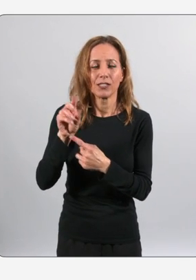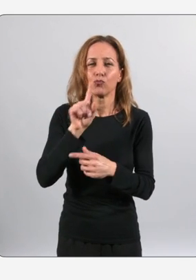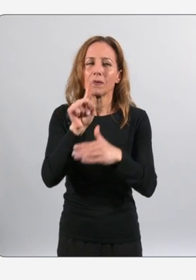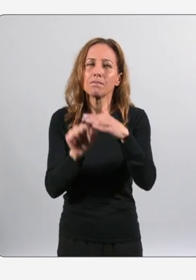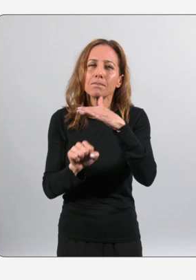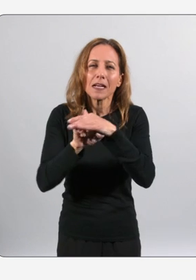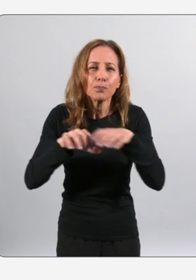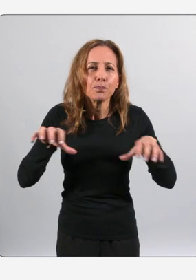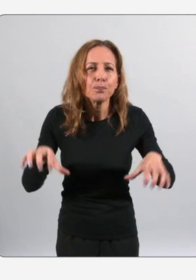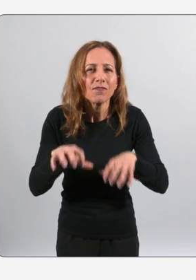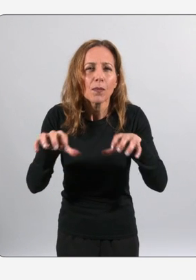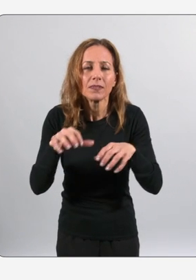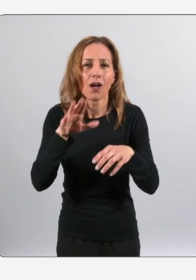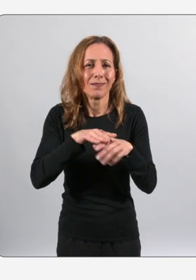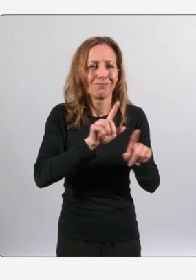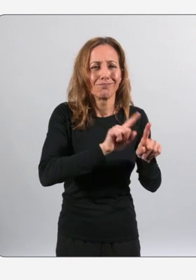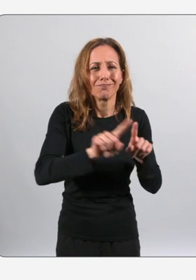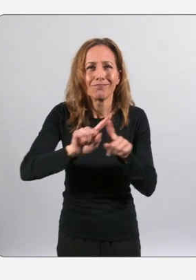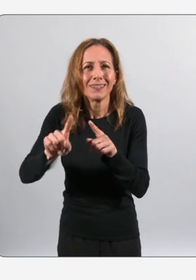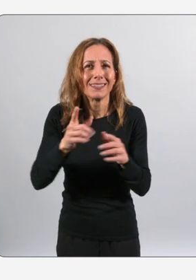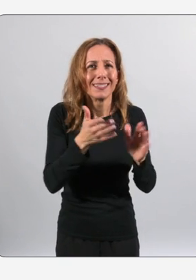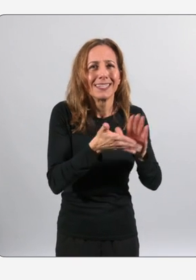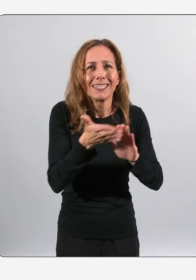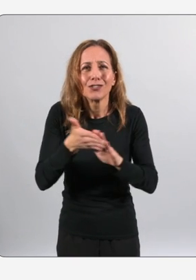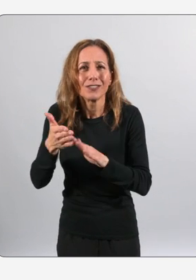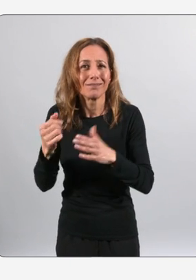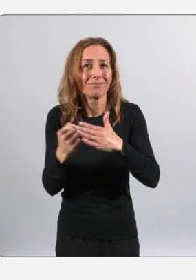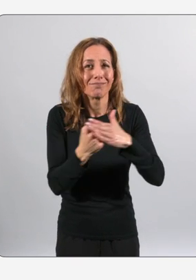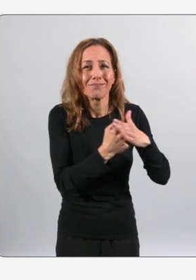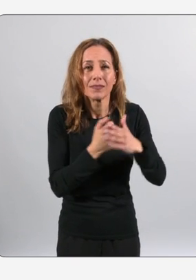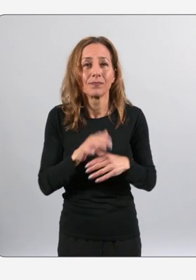engines, all the engines that it supports, and there are just so many improvements that we've